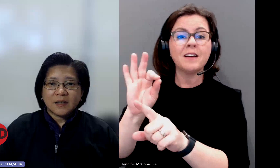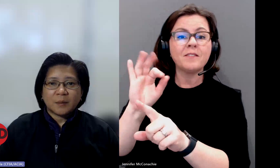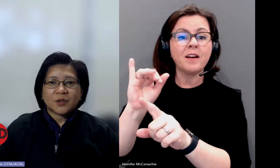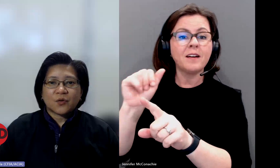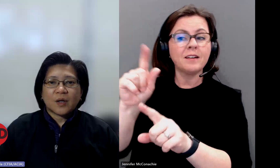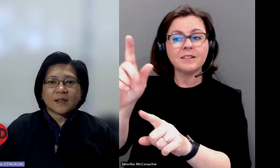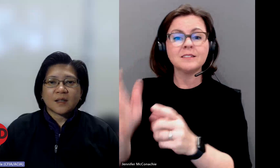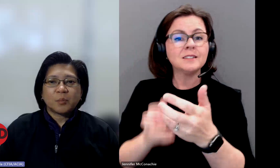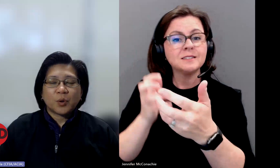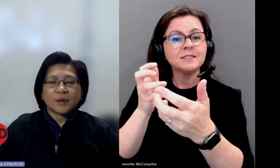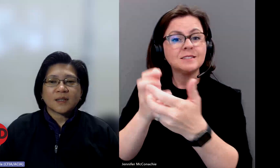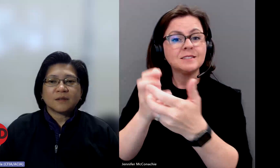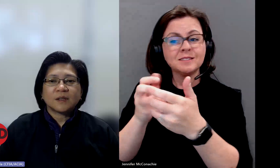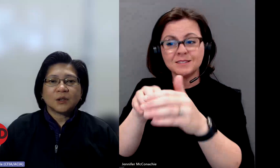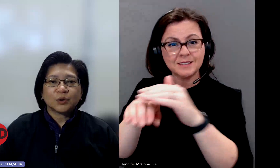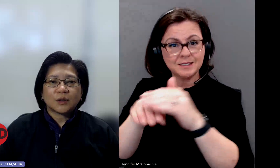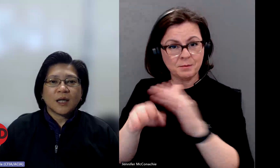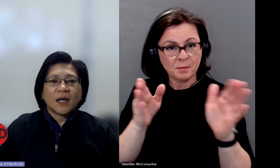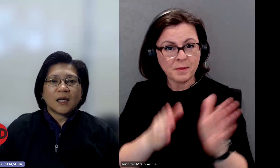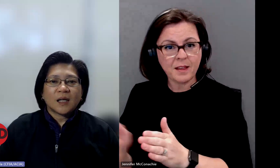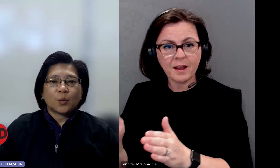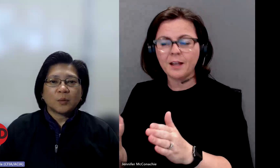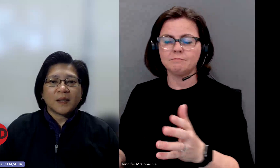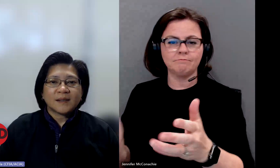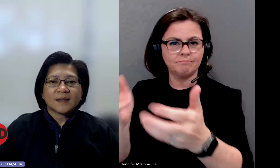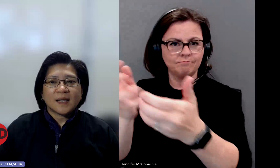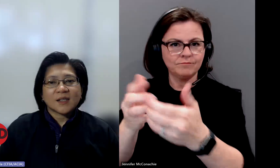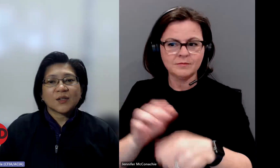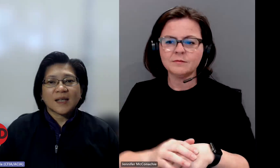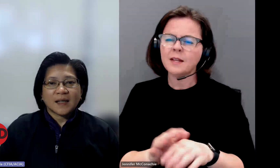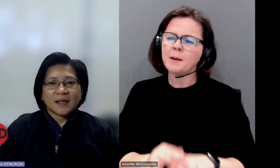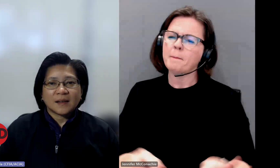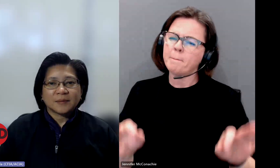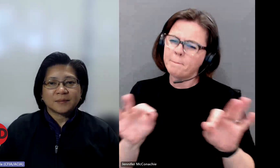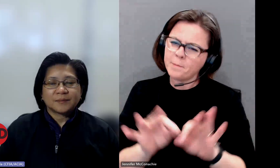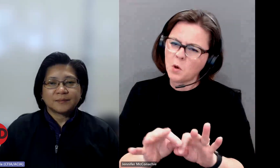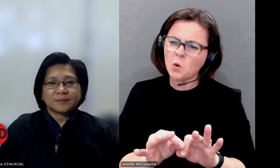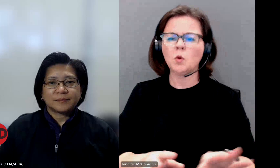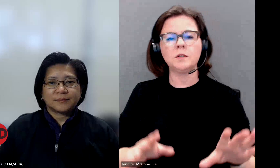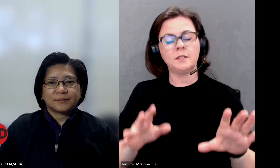of the CFIA Accessibility Plan, and clearly demonstrates